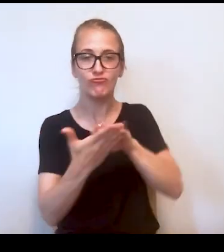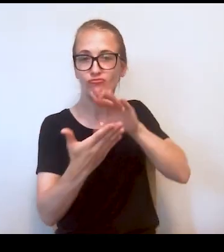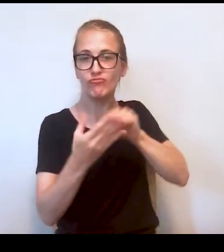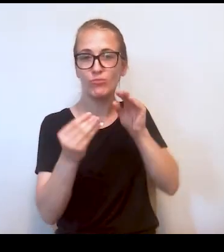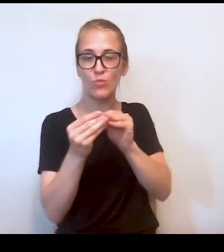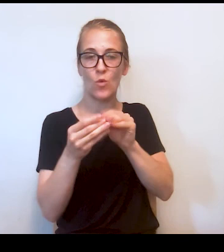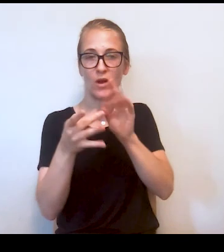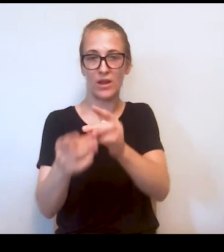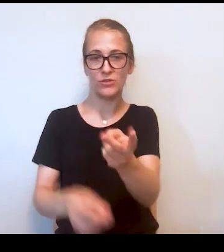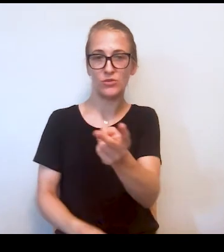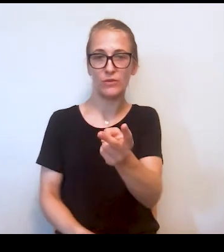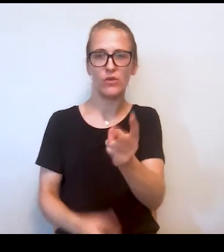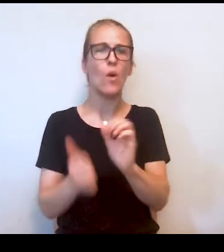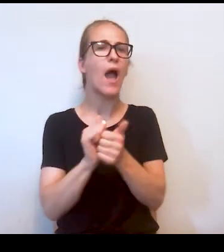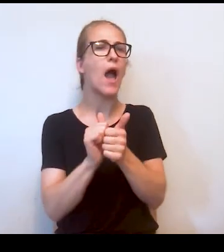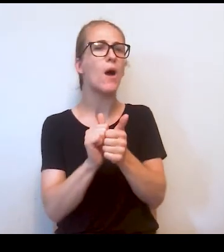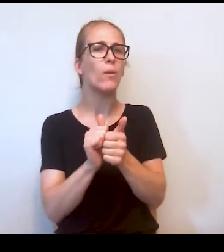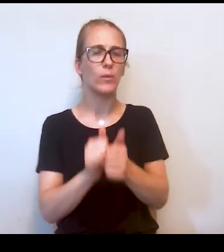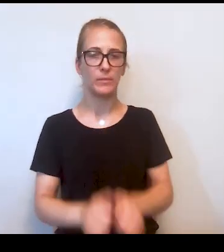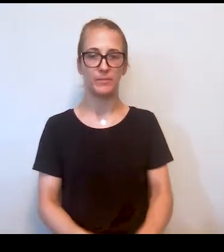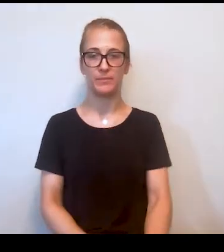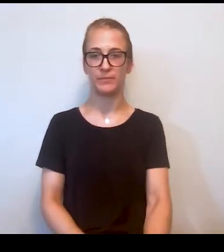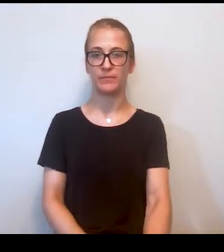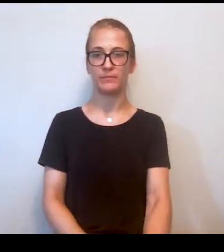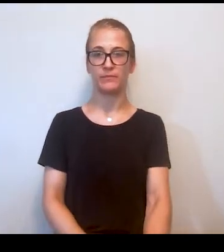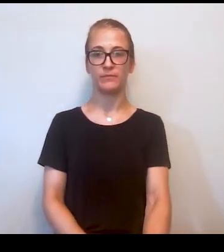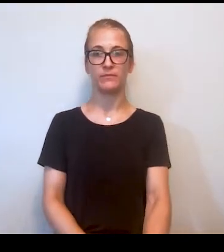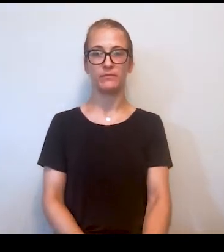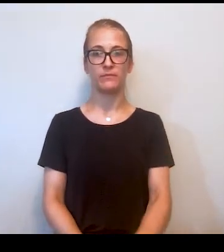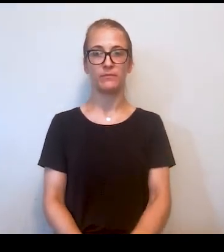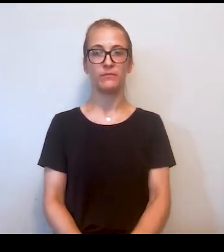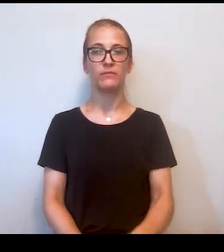It is W-W-W dot H-Y-P